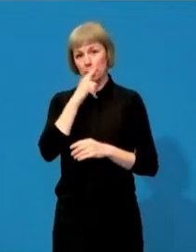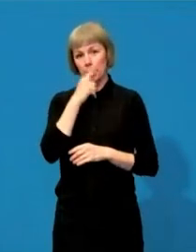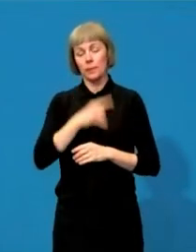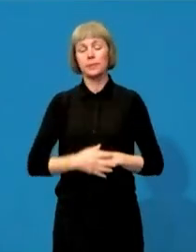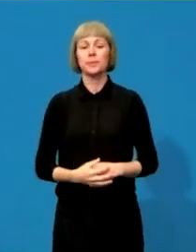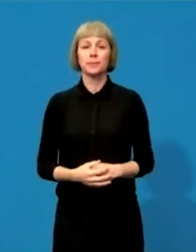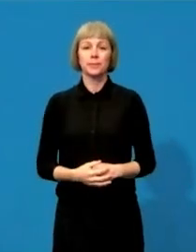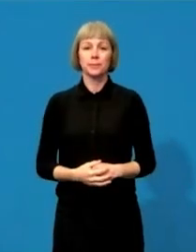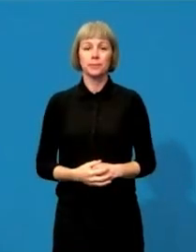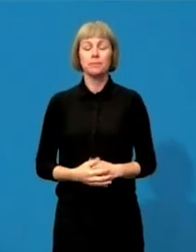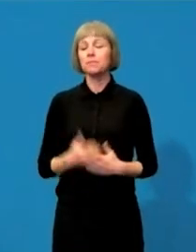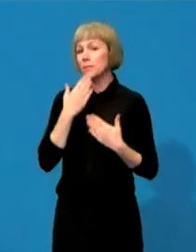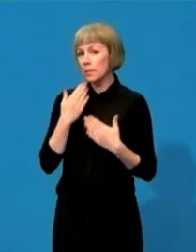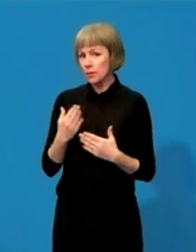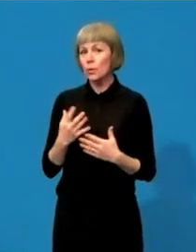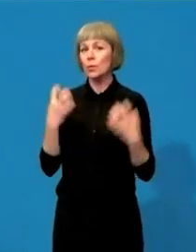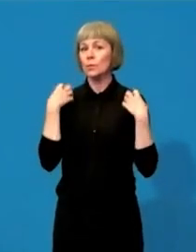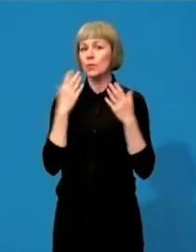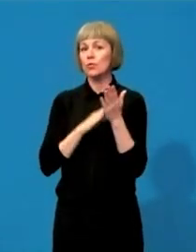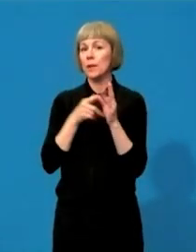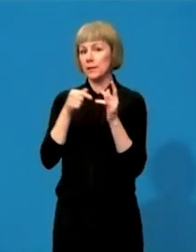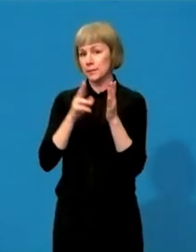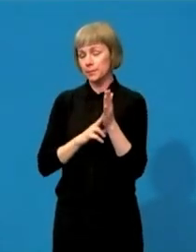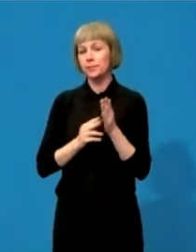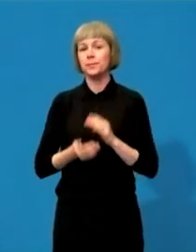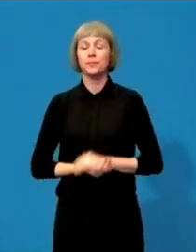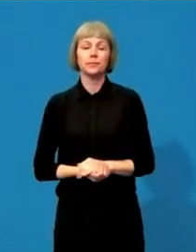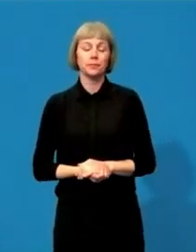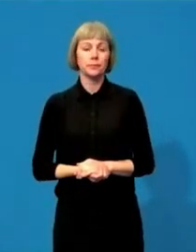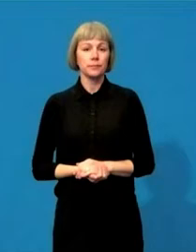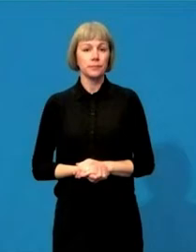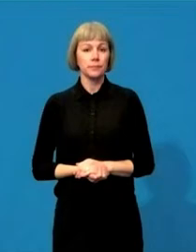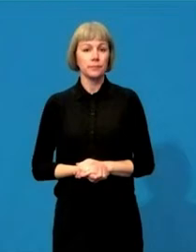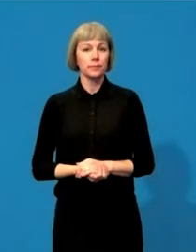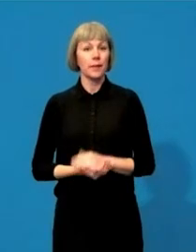Those who are in the hearing room will know that there is some wonderful artwork that is